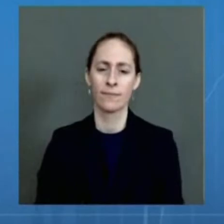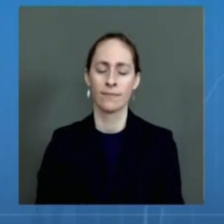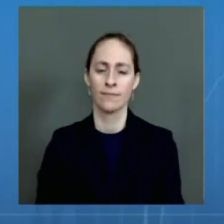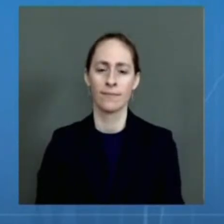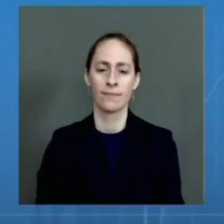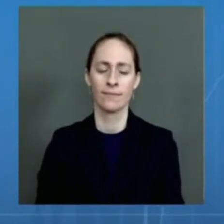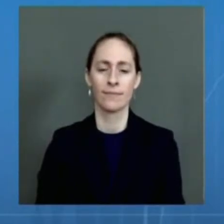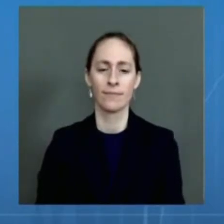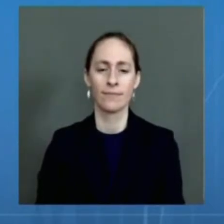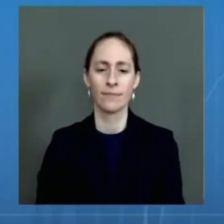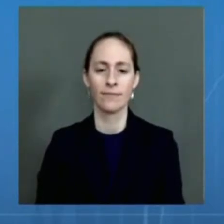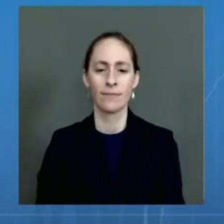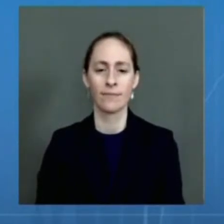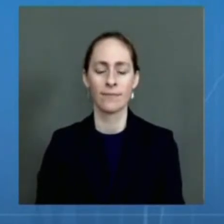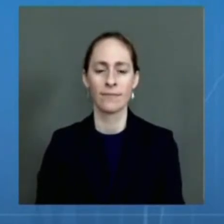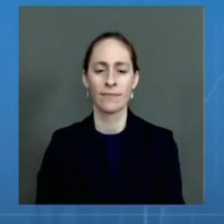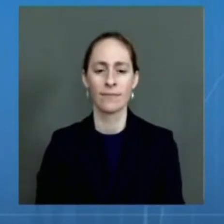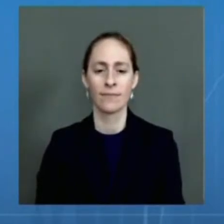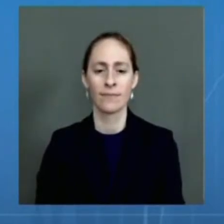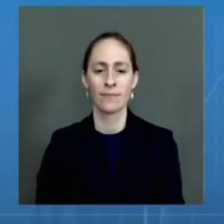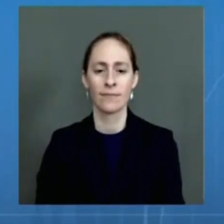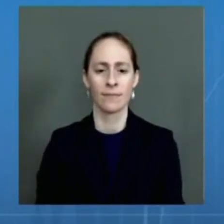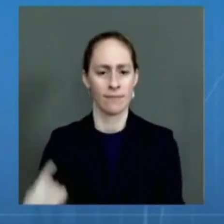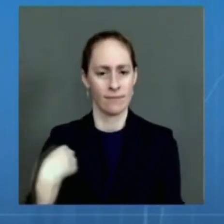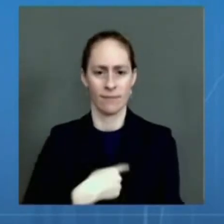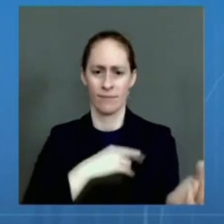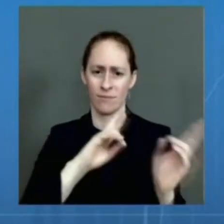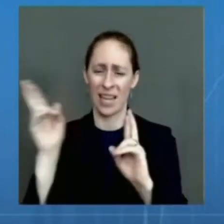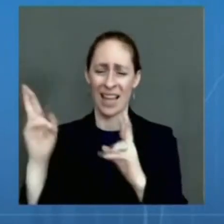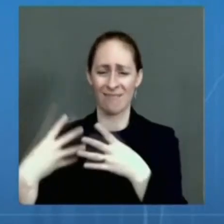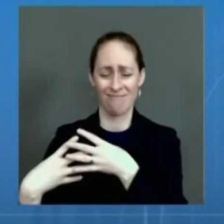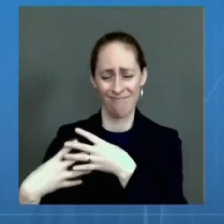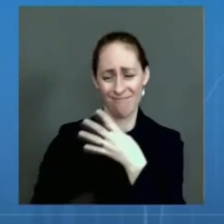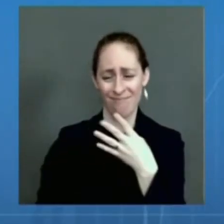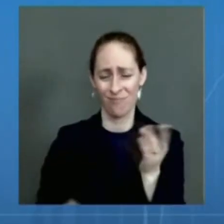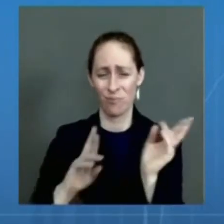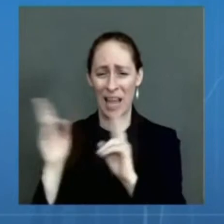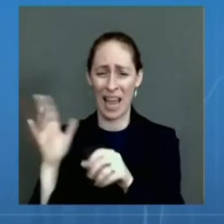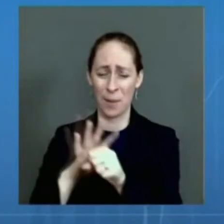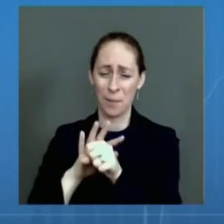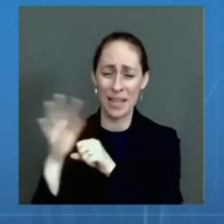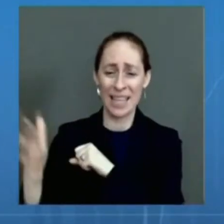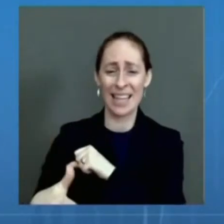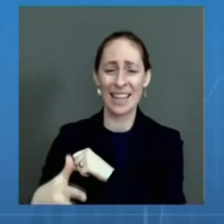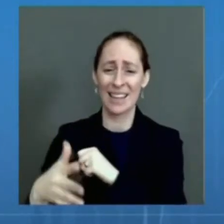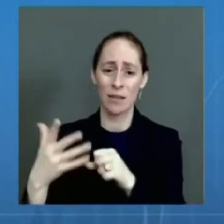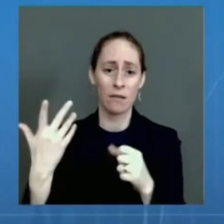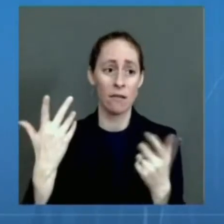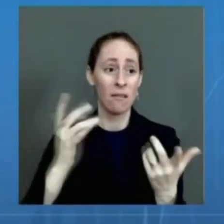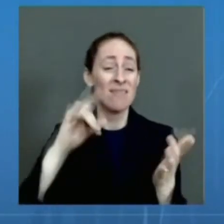ARE ELIGIBLE. WE'RE PREPARED TO CONFRONT THIS NEW CHALLENGE. WE HAVE PLENTY OF VACCINES AND